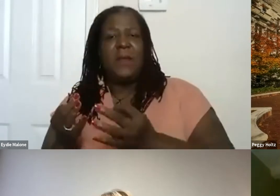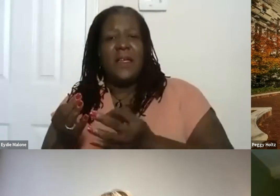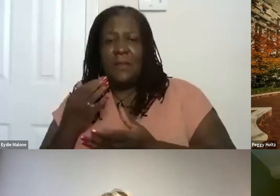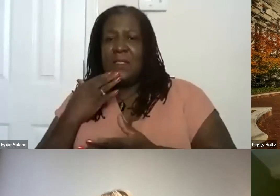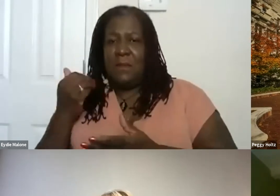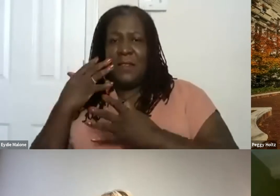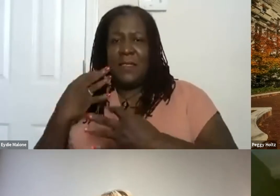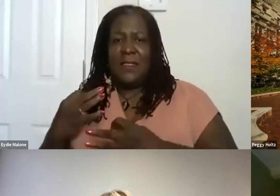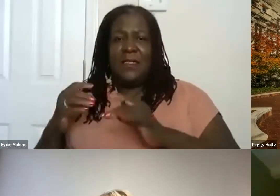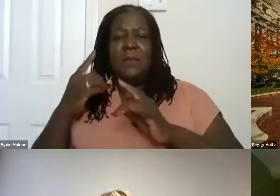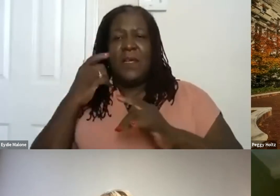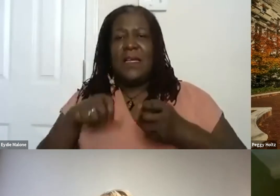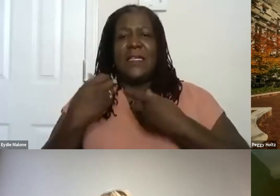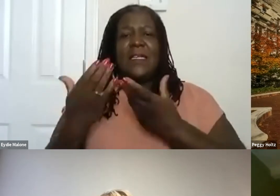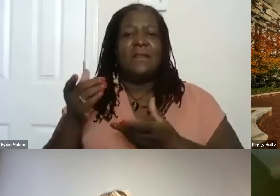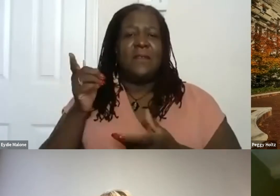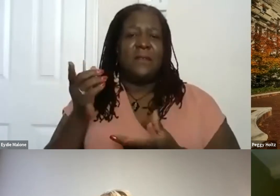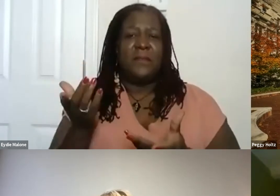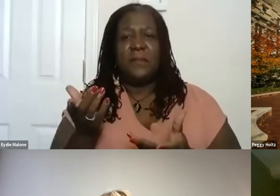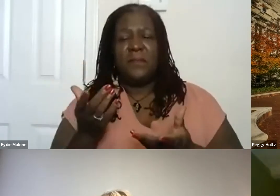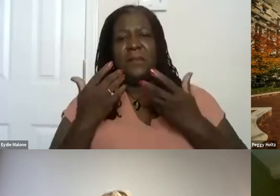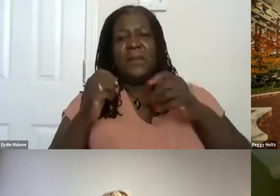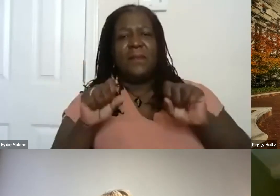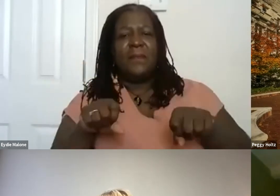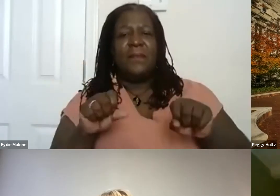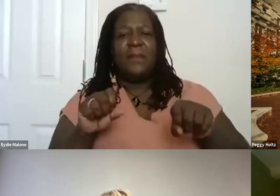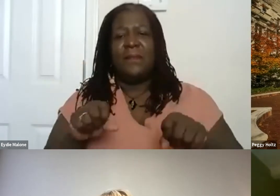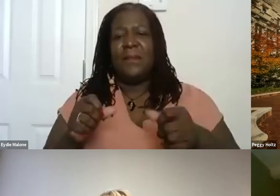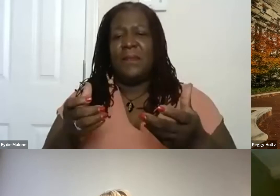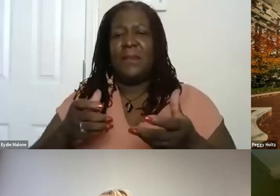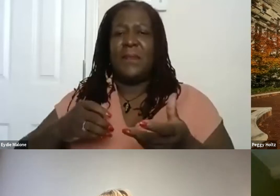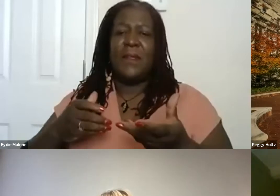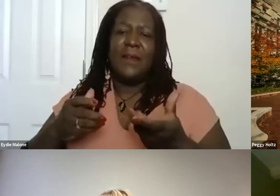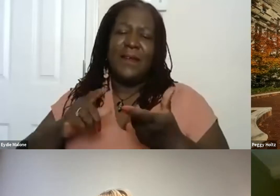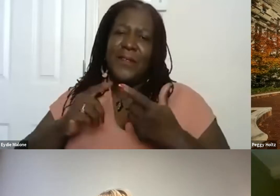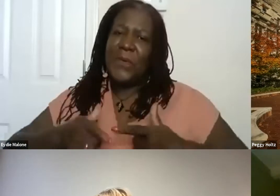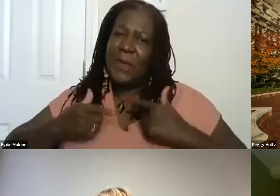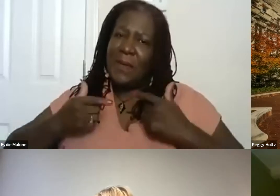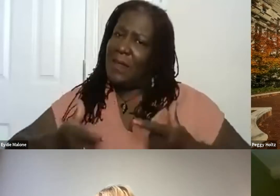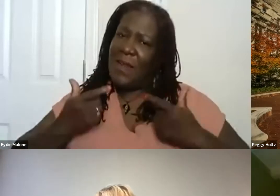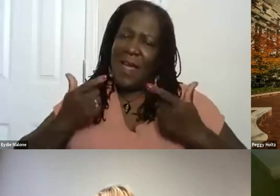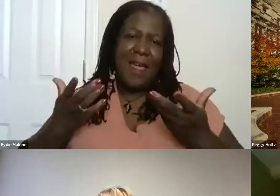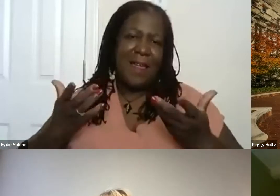it gives them the ability to just live life like we're supposed to without that fear and